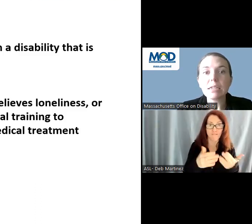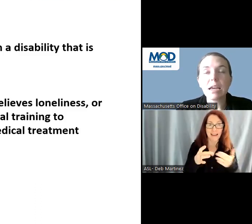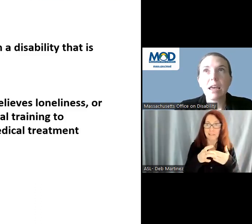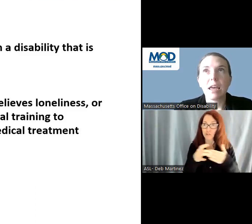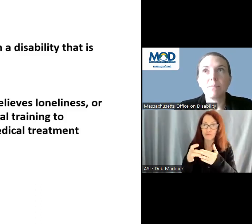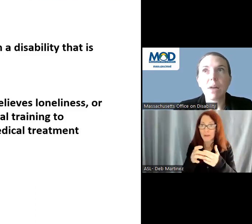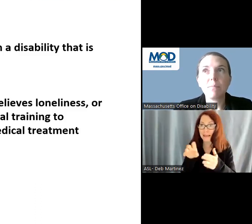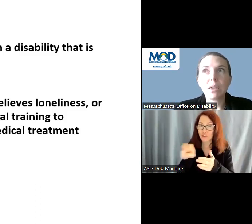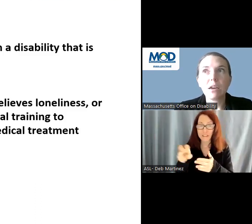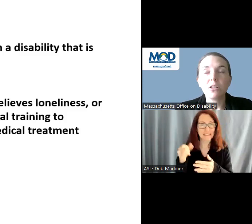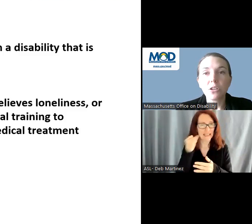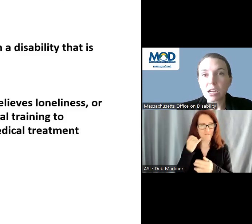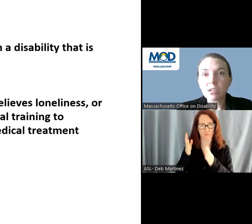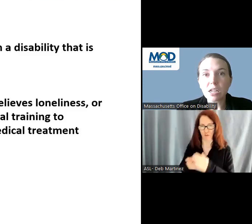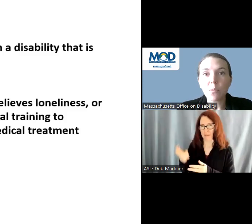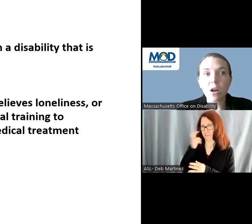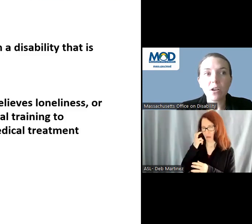who's blind, it might be alerting someone